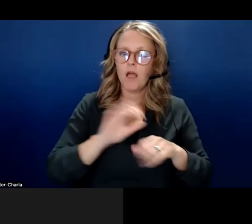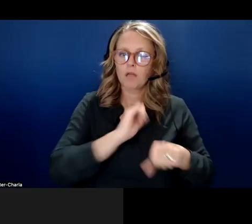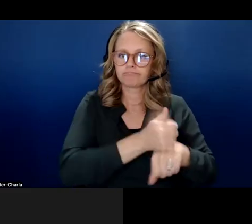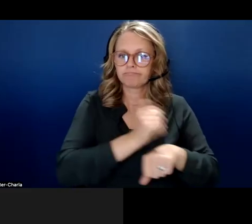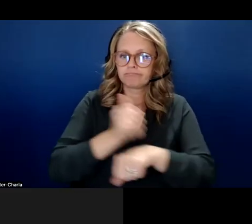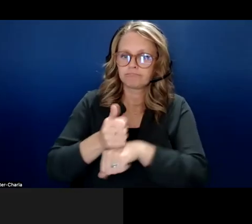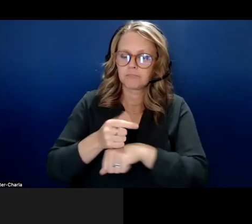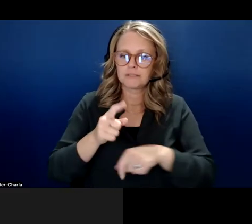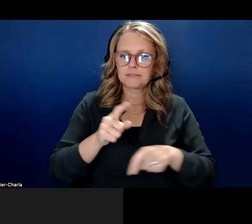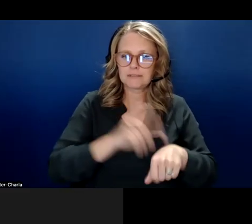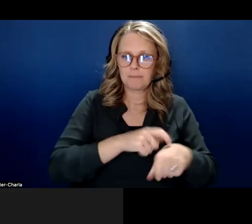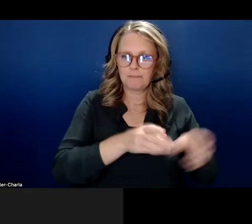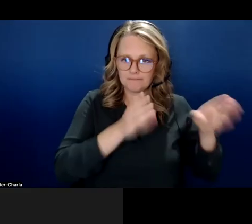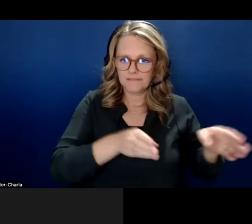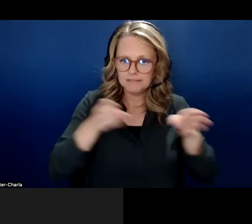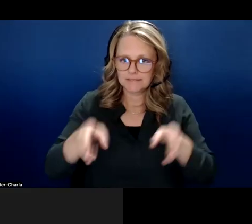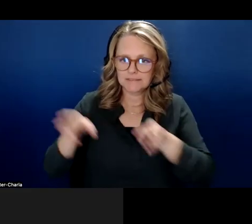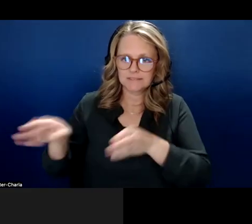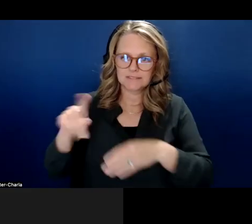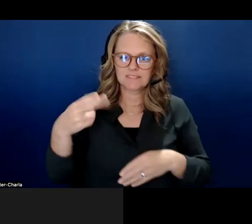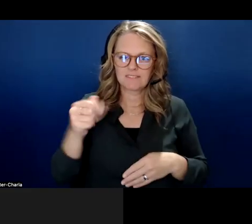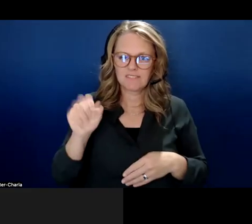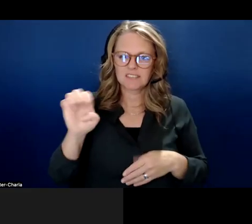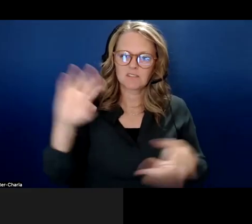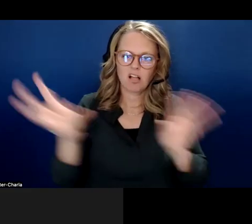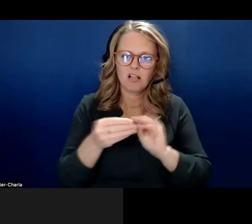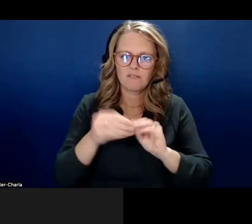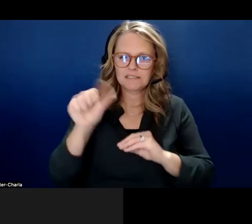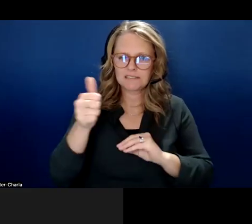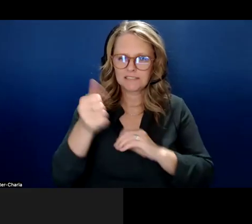although we don't really necessarily have the specifics